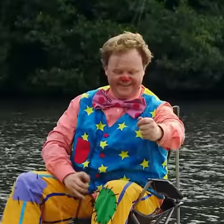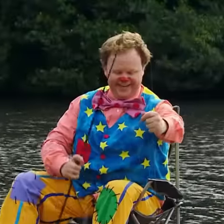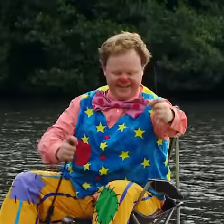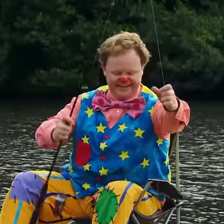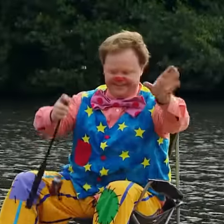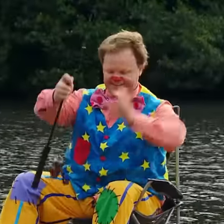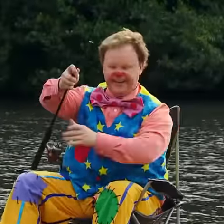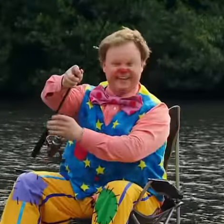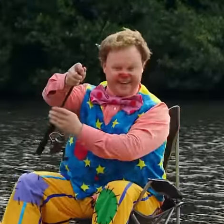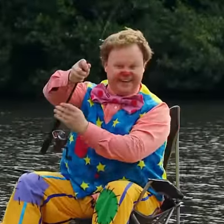right here we go